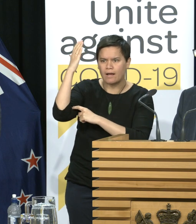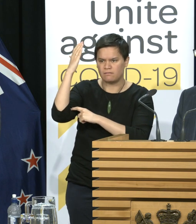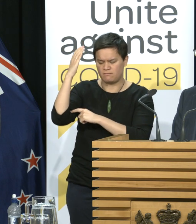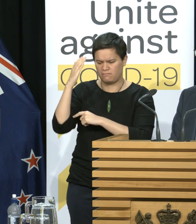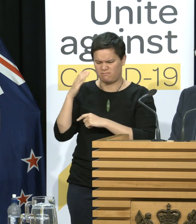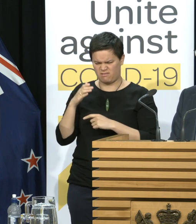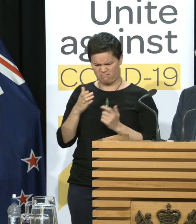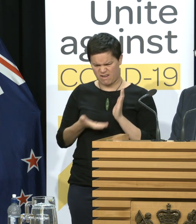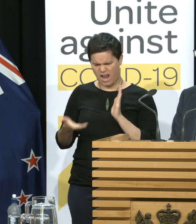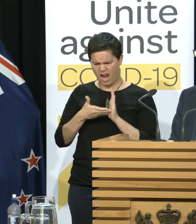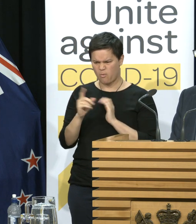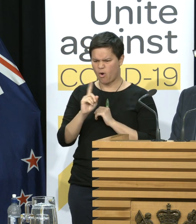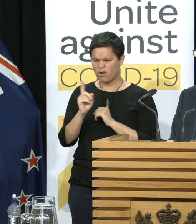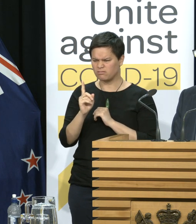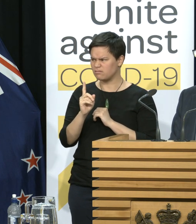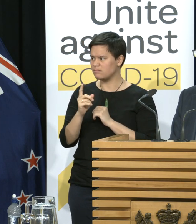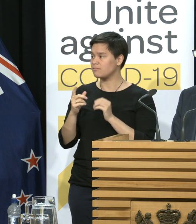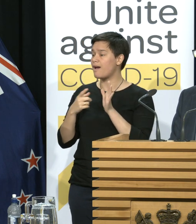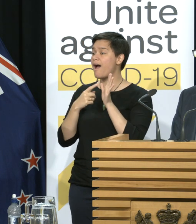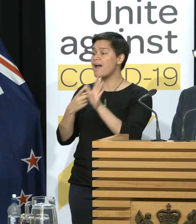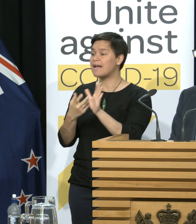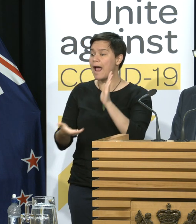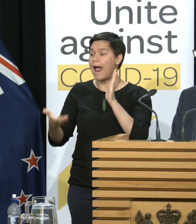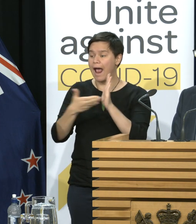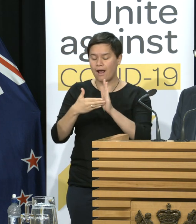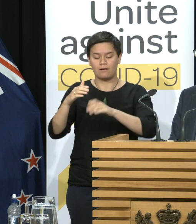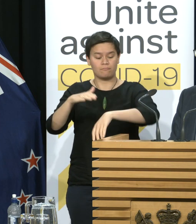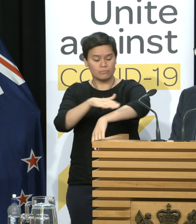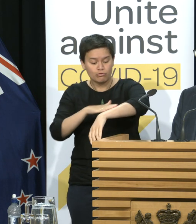into lockdown, how would officials manage potentially hundreds of thousands